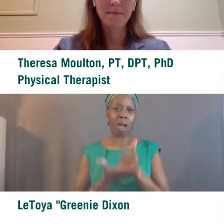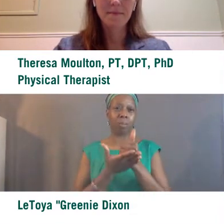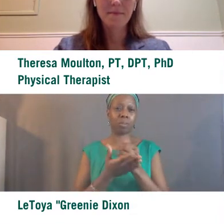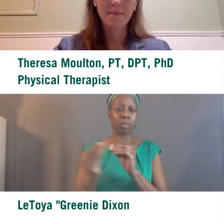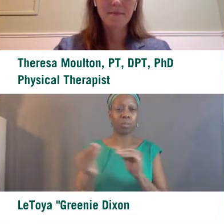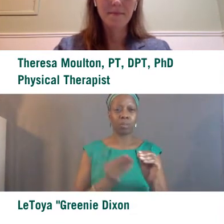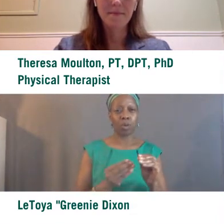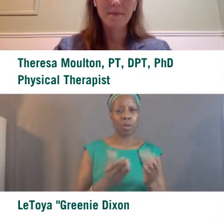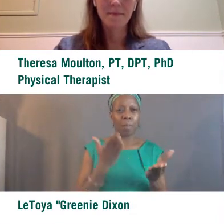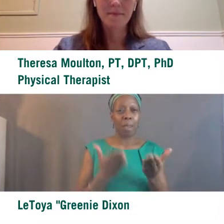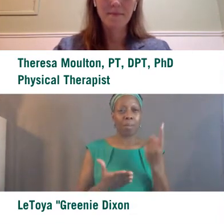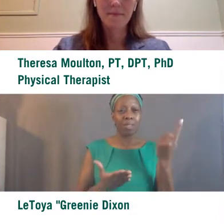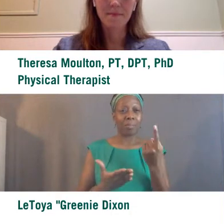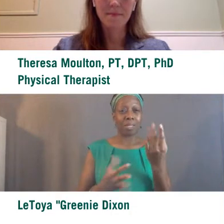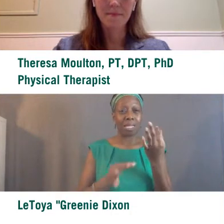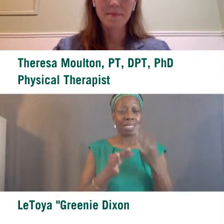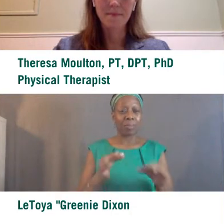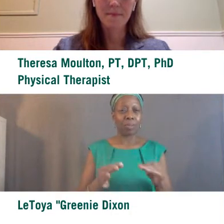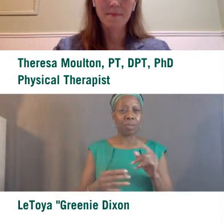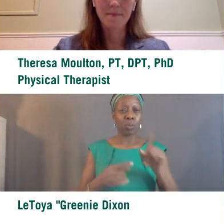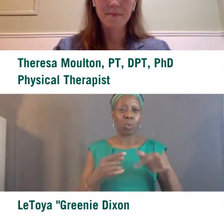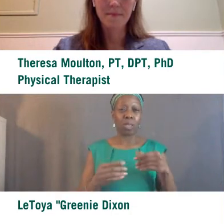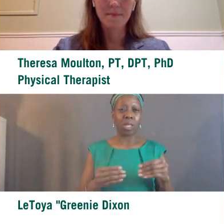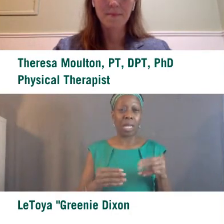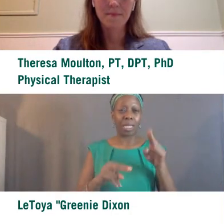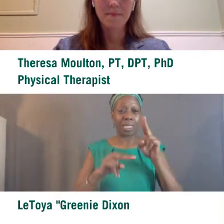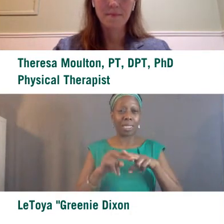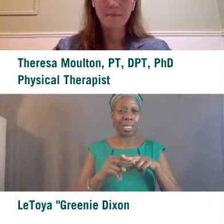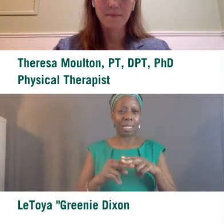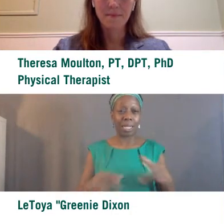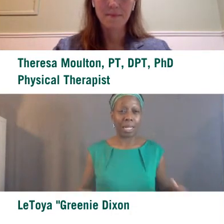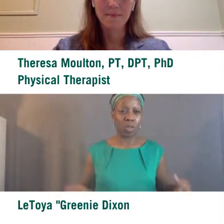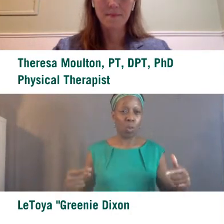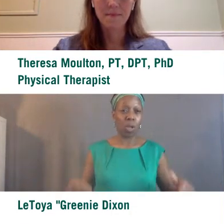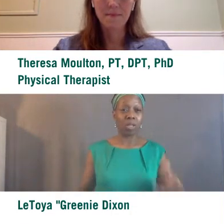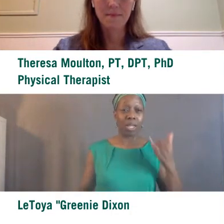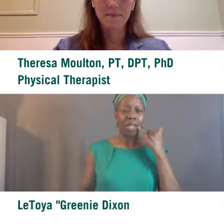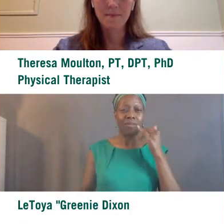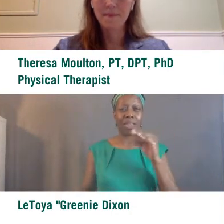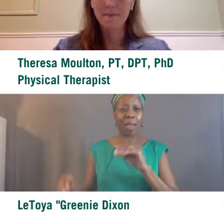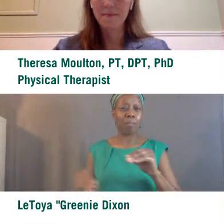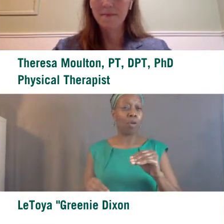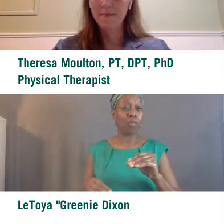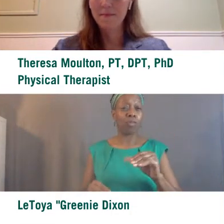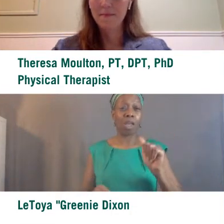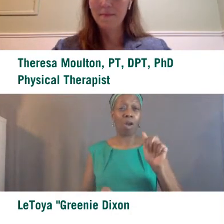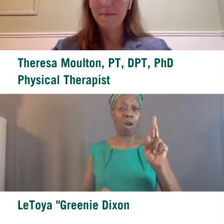when they're sitting in the wheelchair you toss a ball and they just even move their arm through small ranges to kind of hit that back to you.